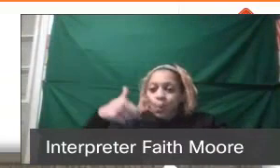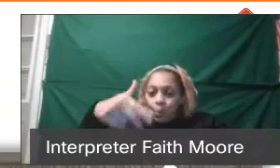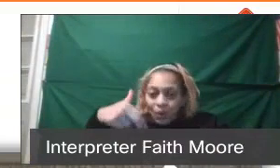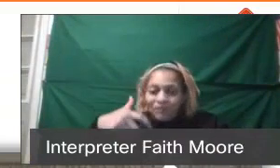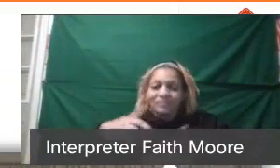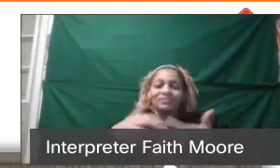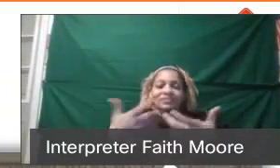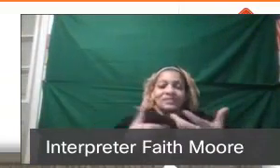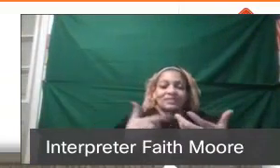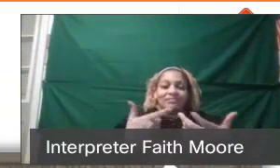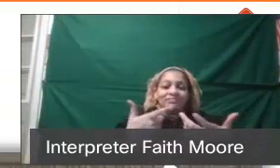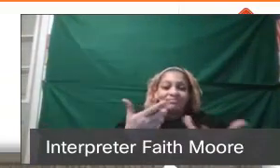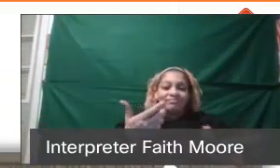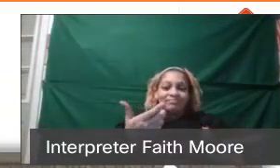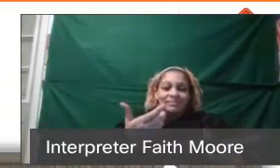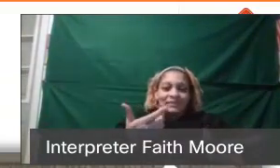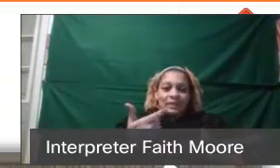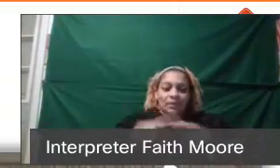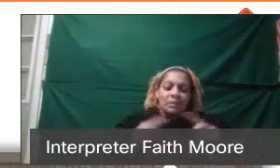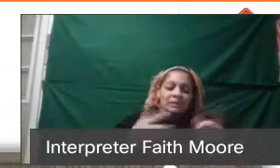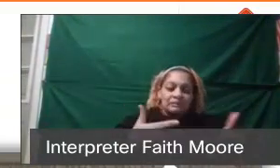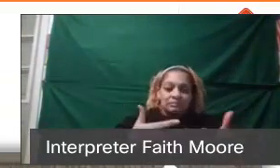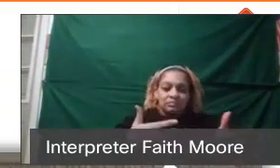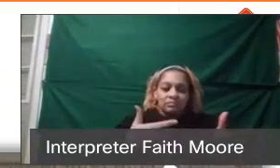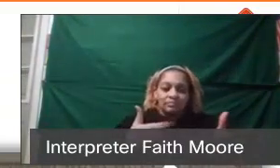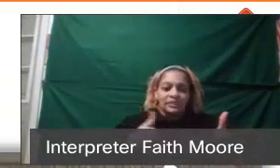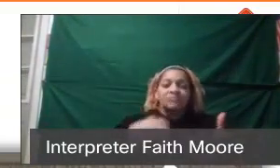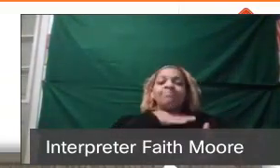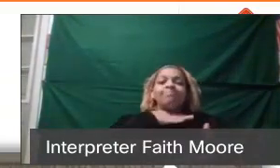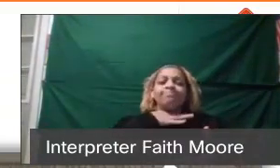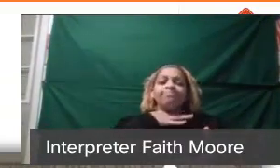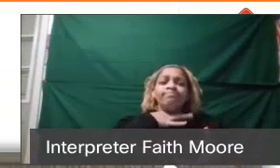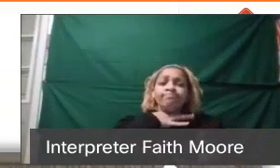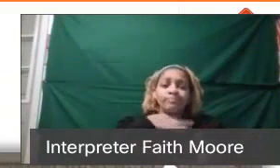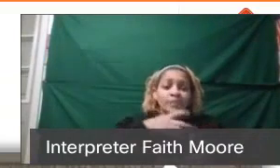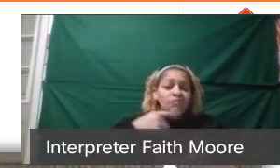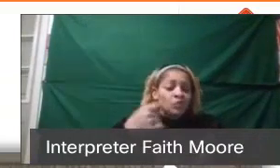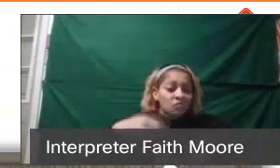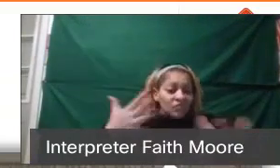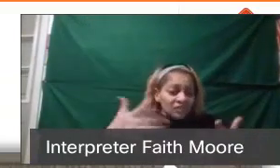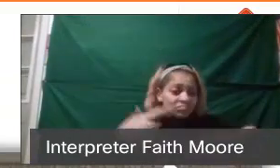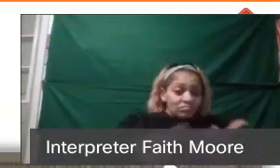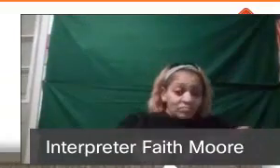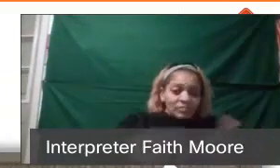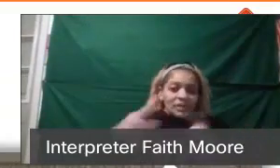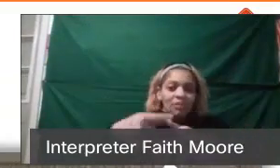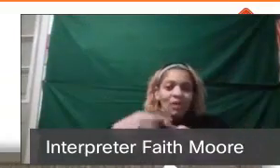But I will stop there that I'm, I'm really curious if you've. Thought about that kind of movement.